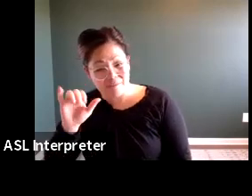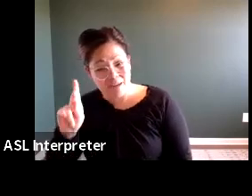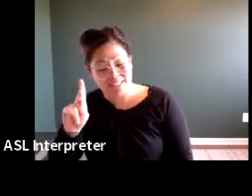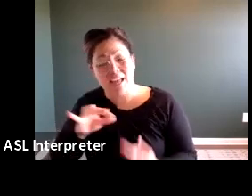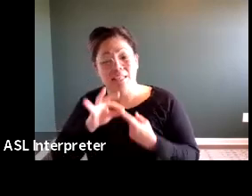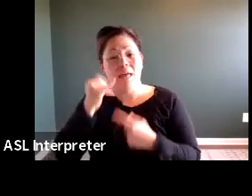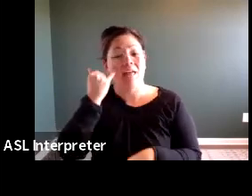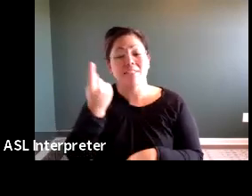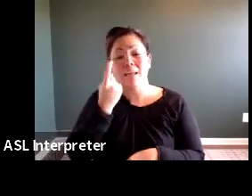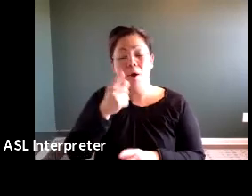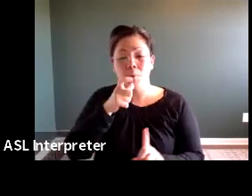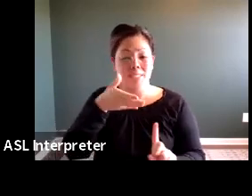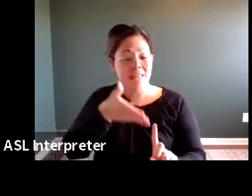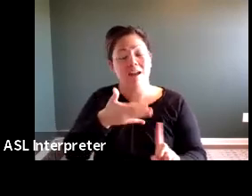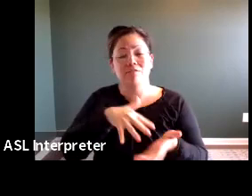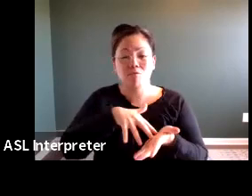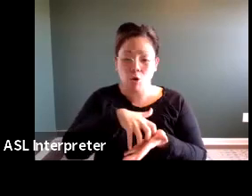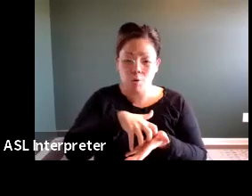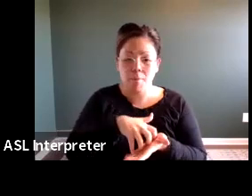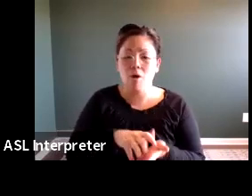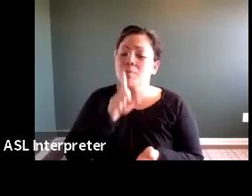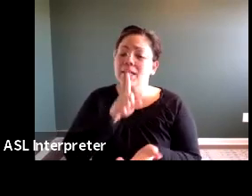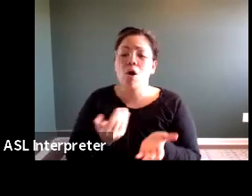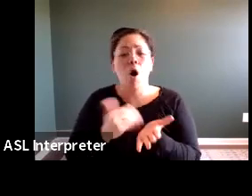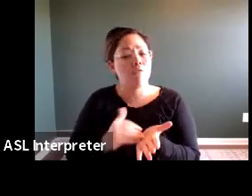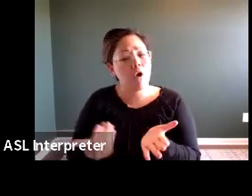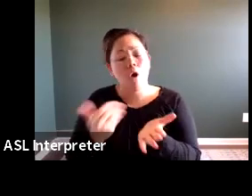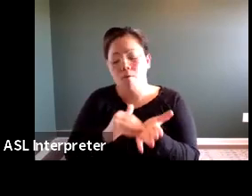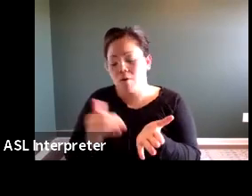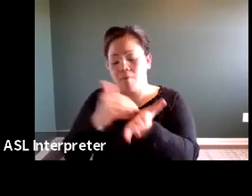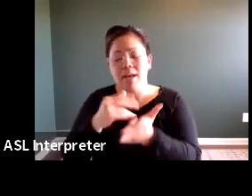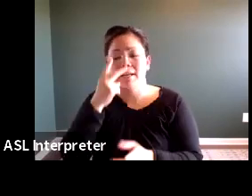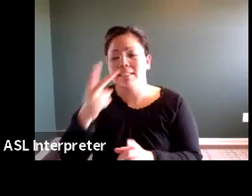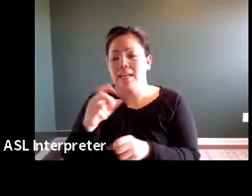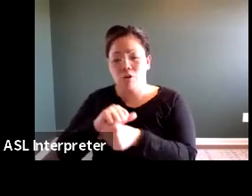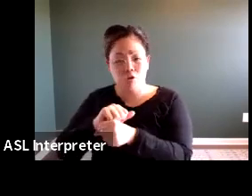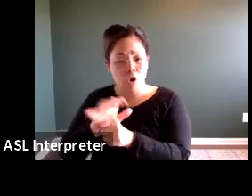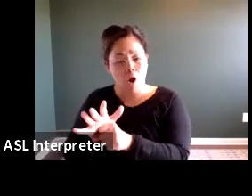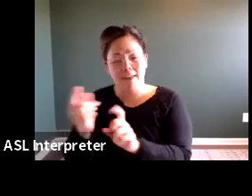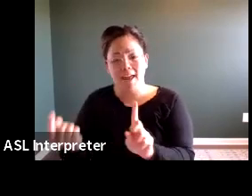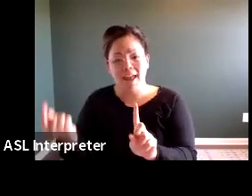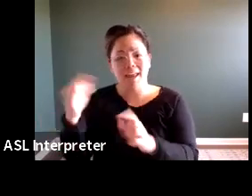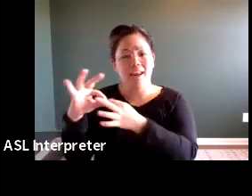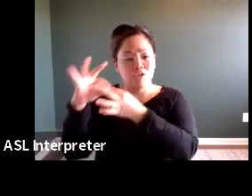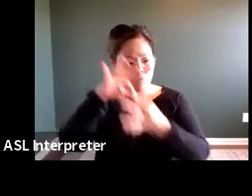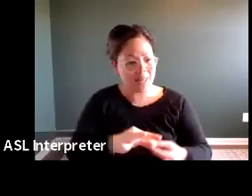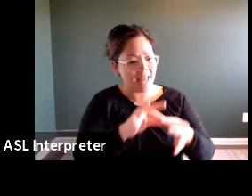in a vulnerable population over and over again, we do trace back the spread of COVID-19 to these smaller gatherings.